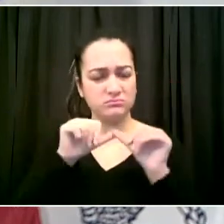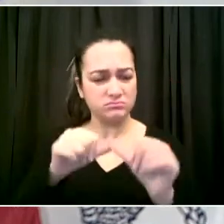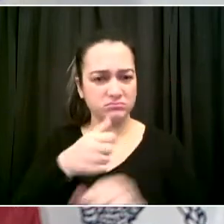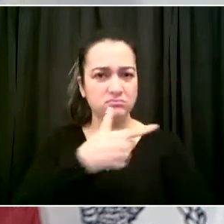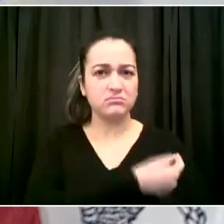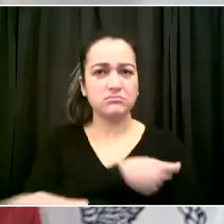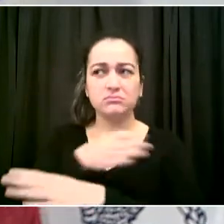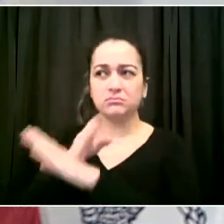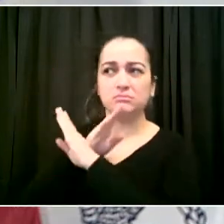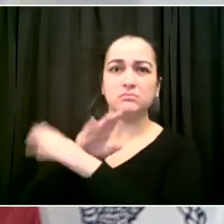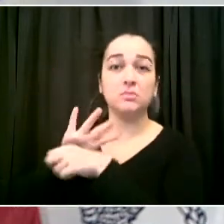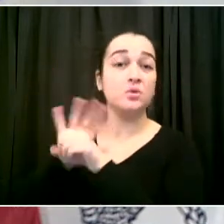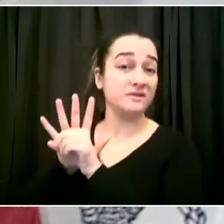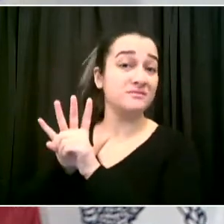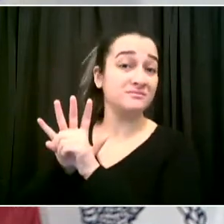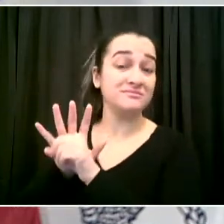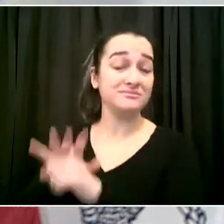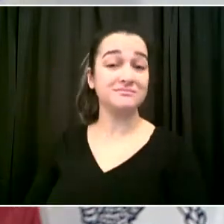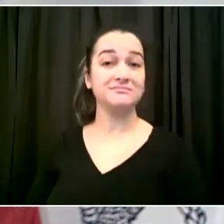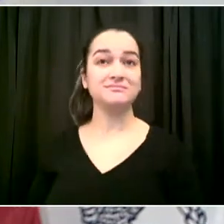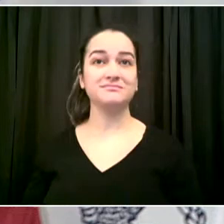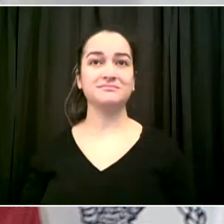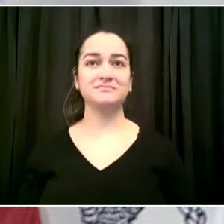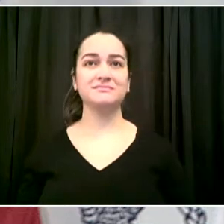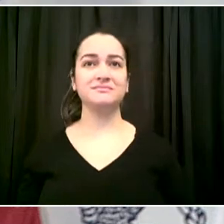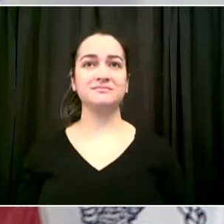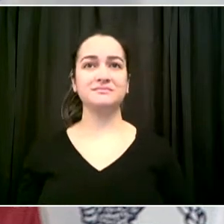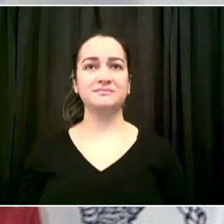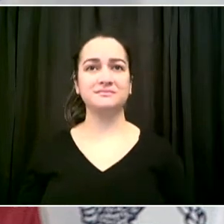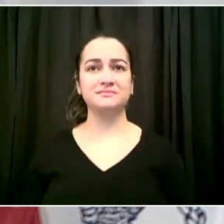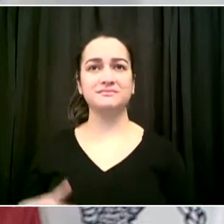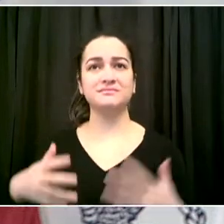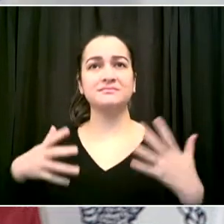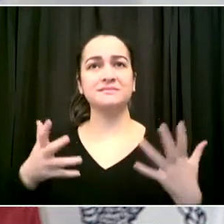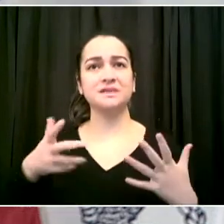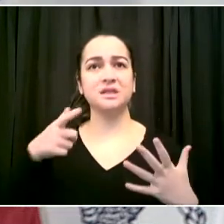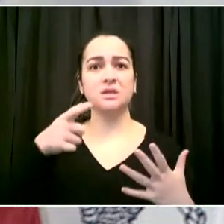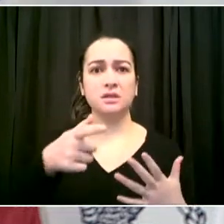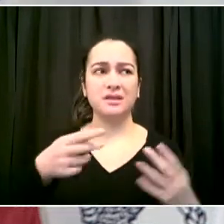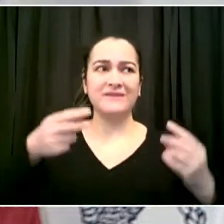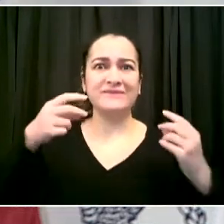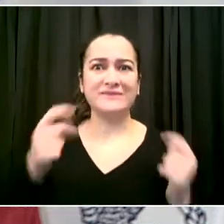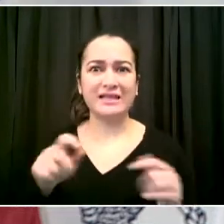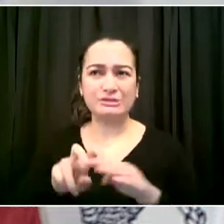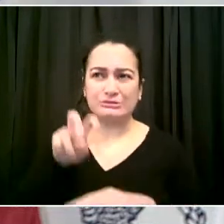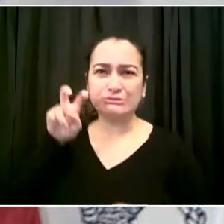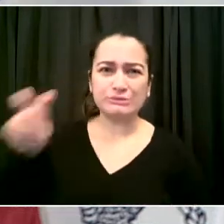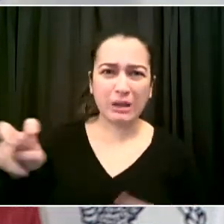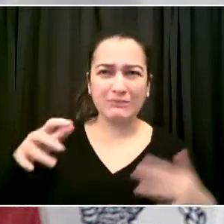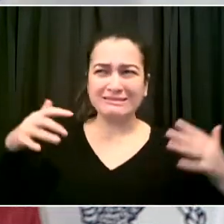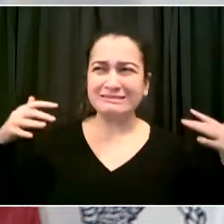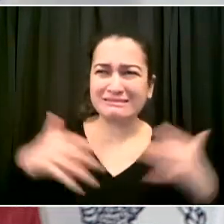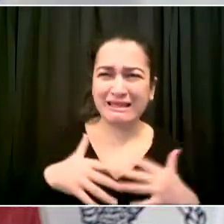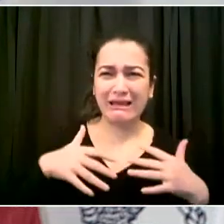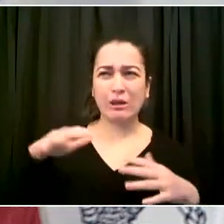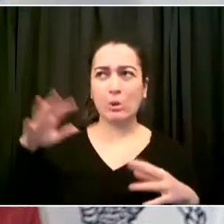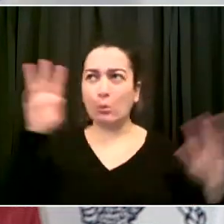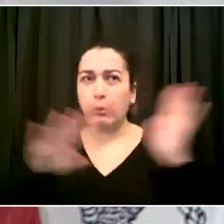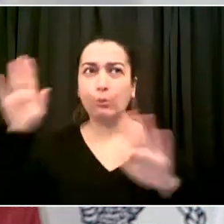TT HEDISEASE OR FIGHT THE DISEASE WITH THE VAVAICCNENE AND AL THE OTHER MEASURES WE TAKE. SO I WANT TO DEMYSTIFY UNTIL THERE'S SOME